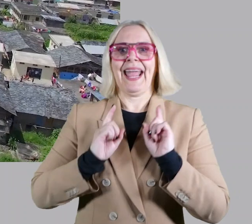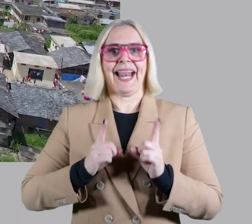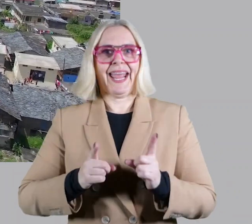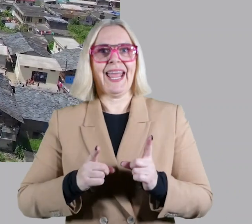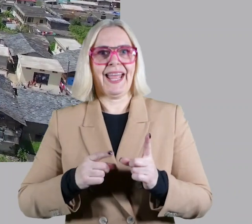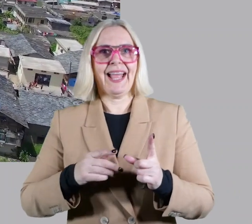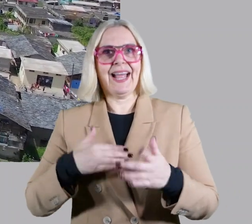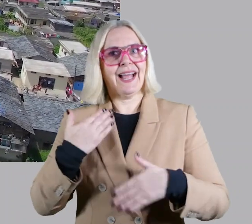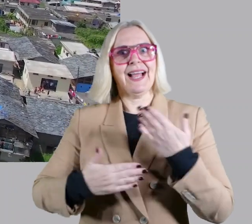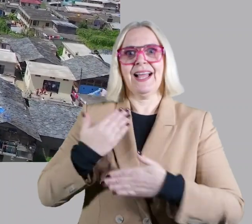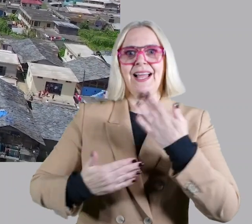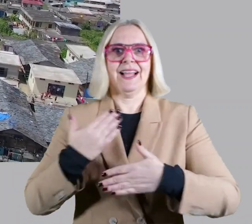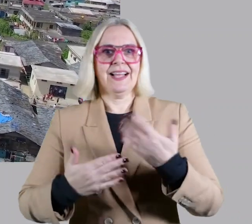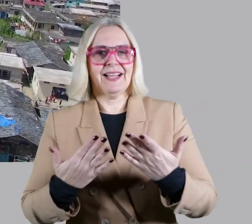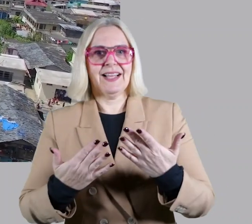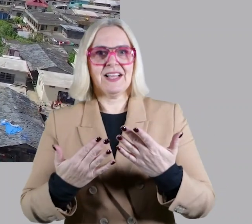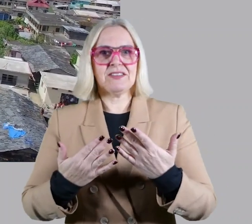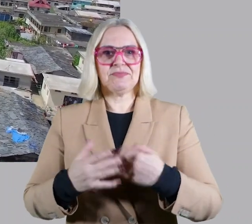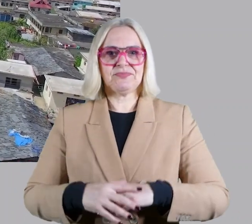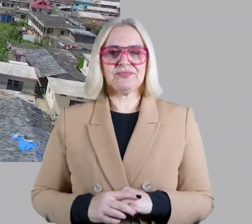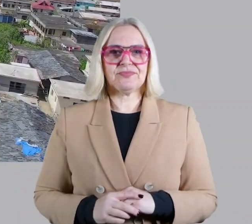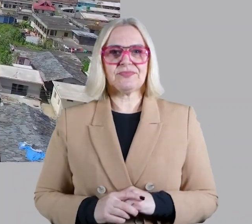I see the future. It’s the beginning.